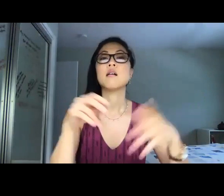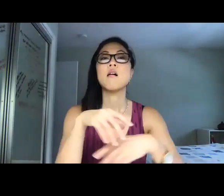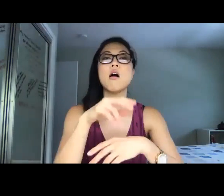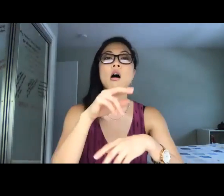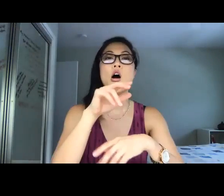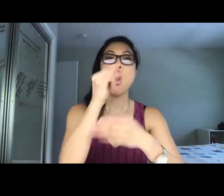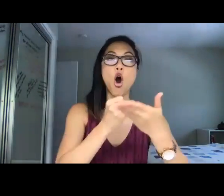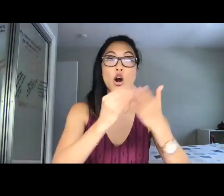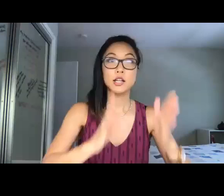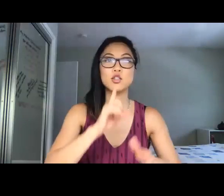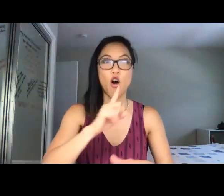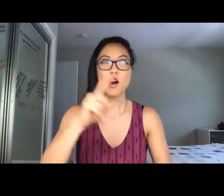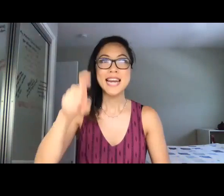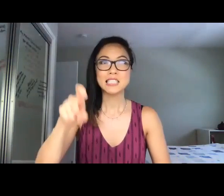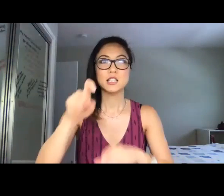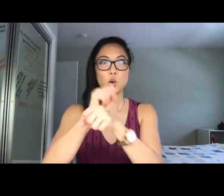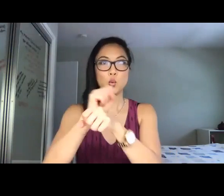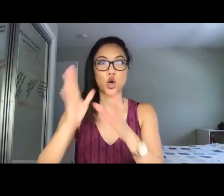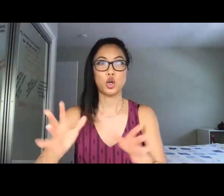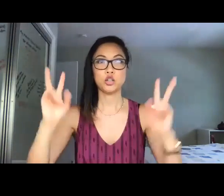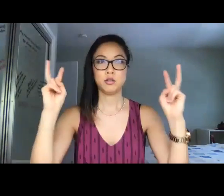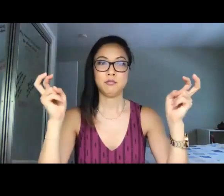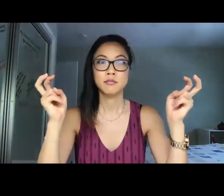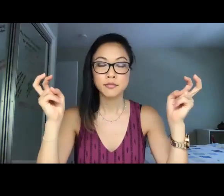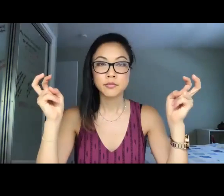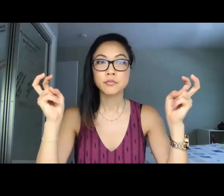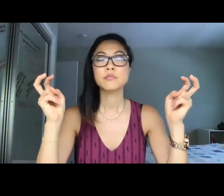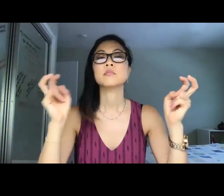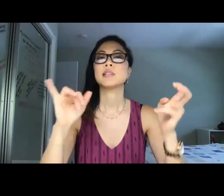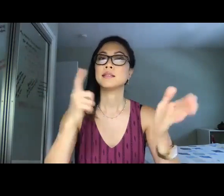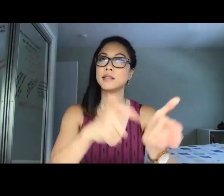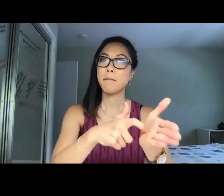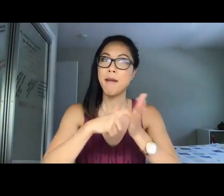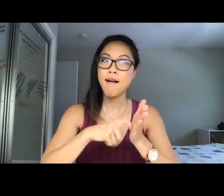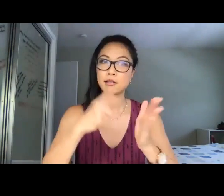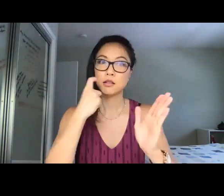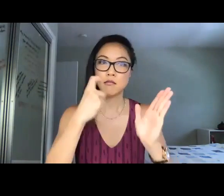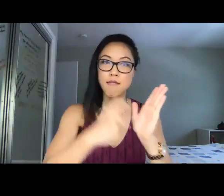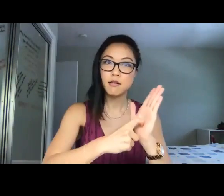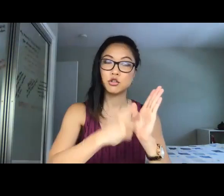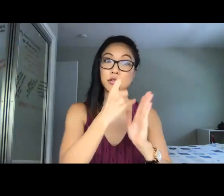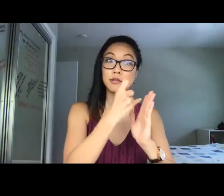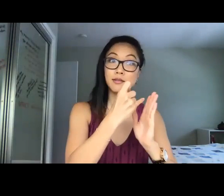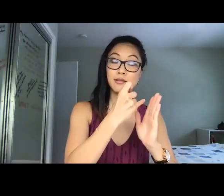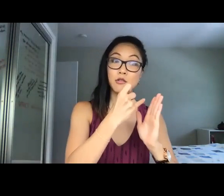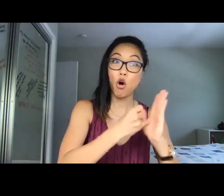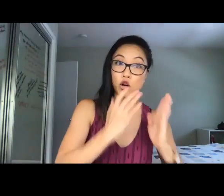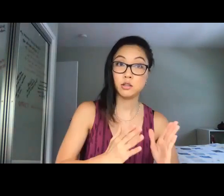This campaign demands the acknowledgment, reception, and integration of dance and arts workers into the decision making